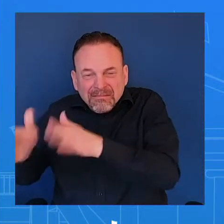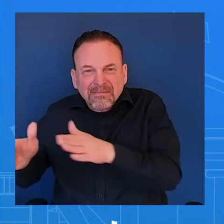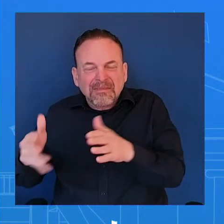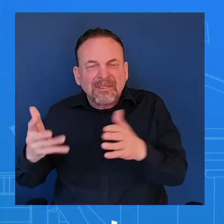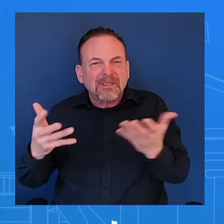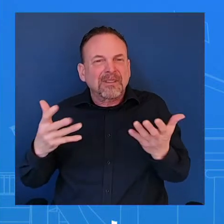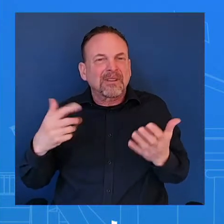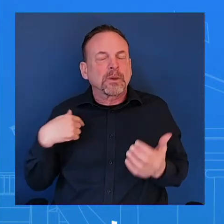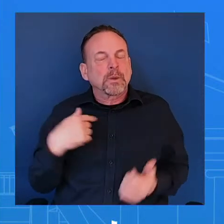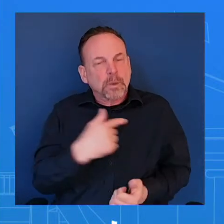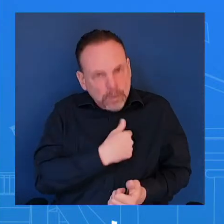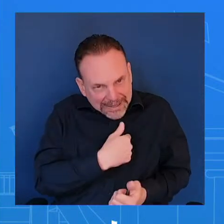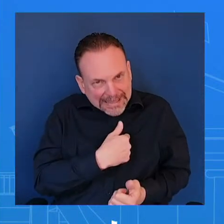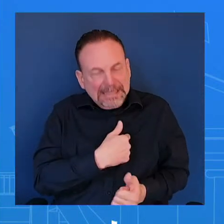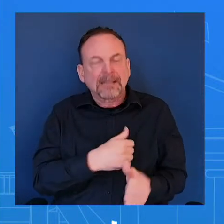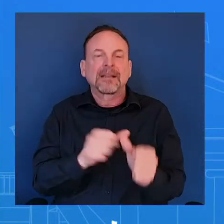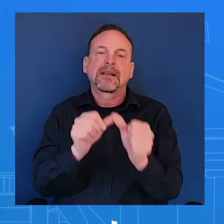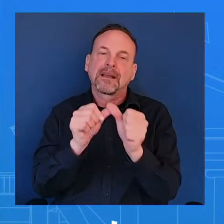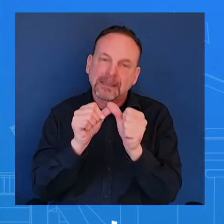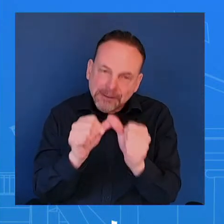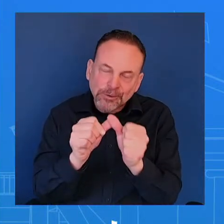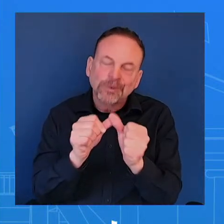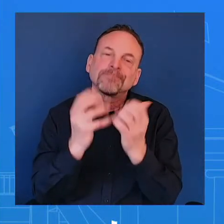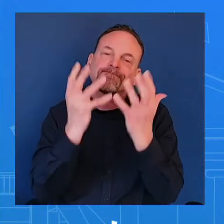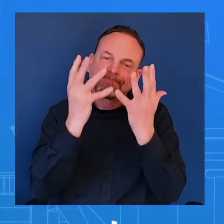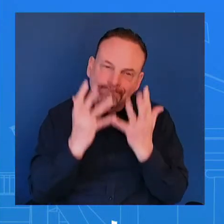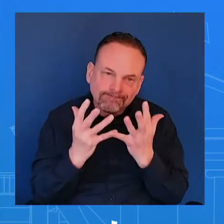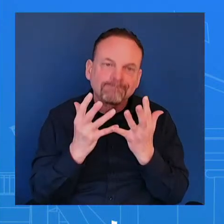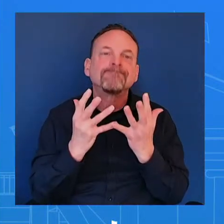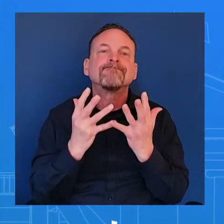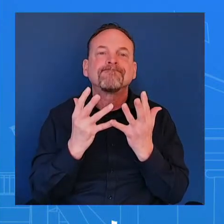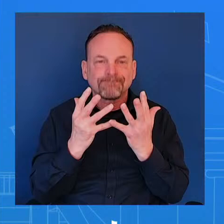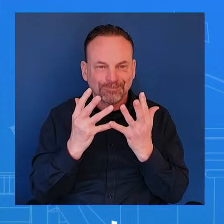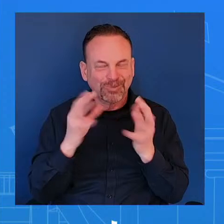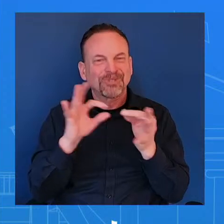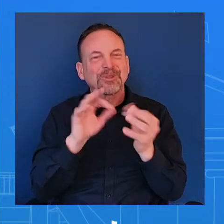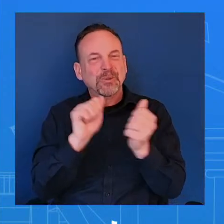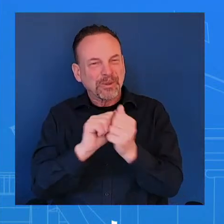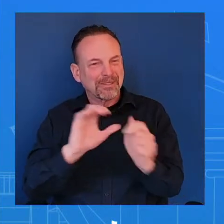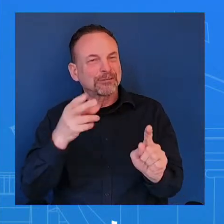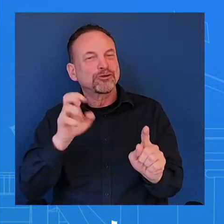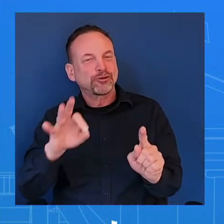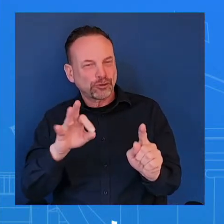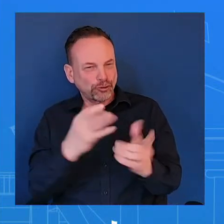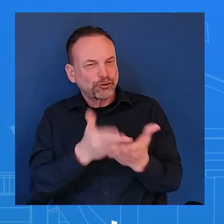with Chef José Andrés and, obviously, the families. I'm just not going to -- he's going to speak for himself.